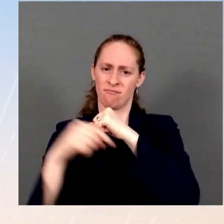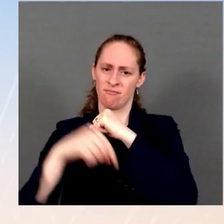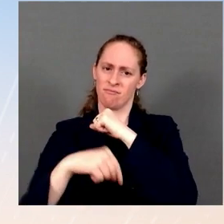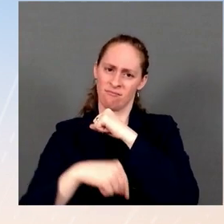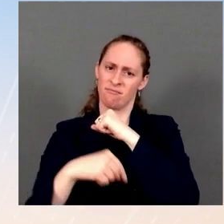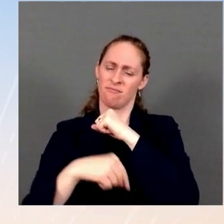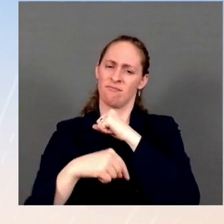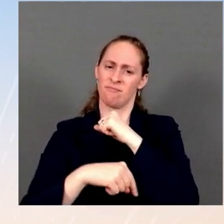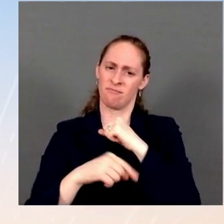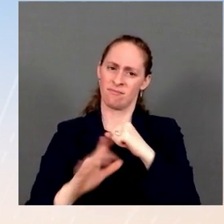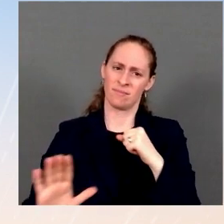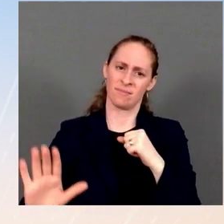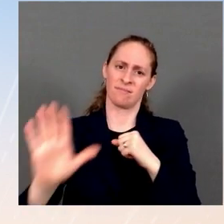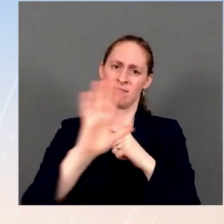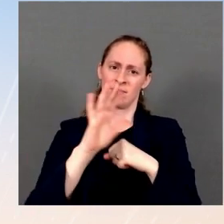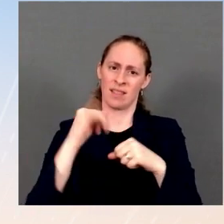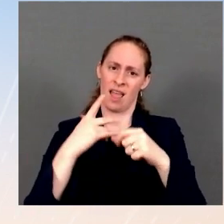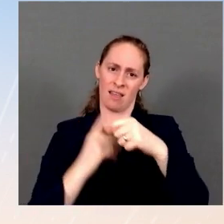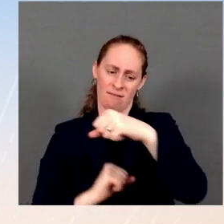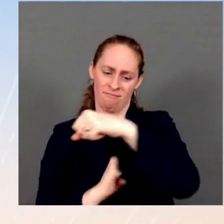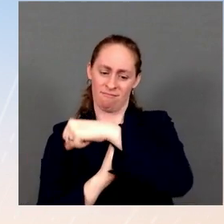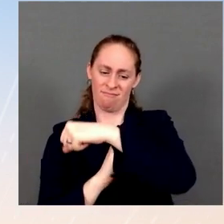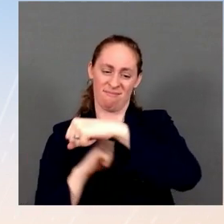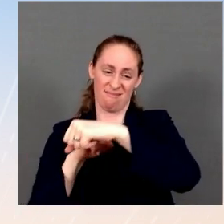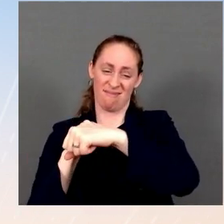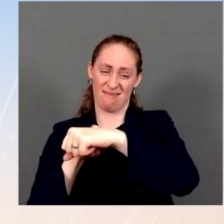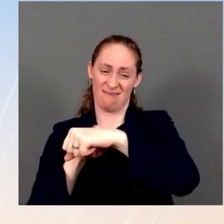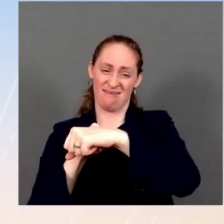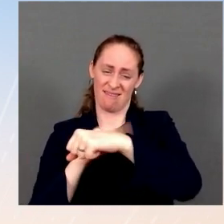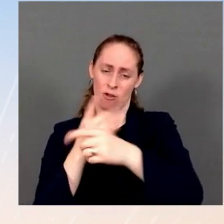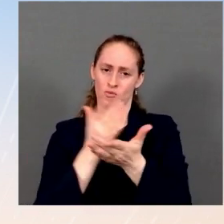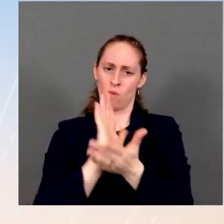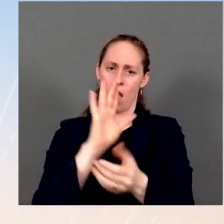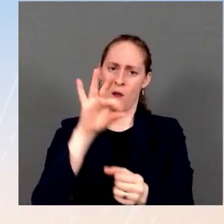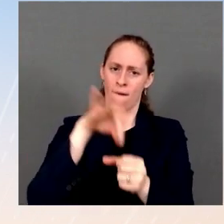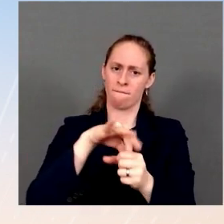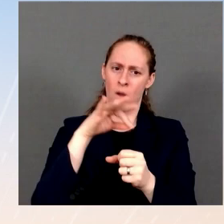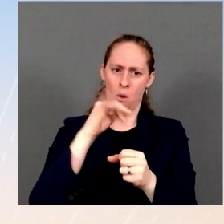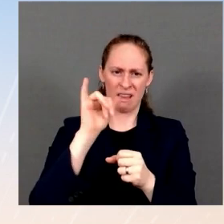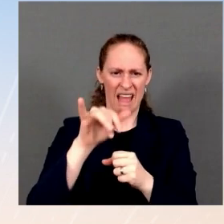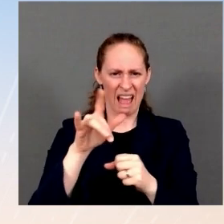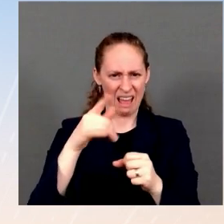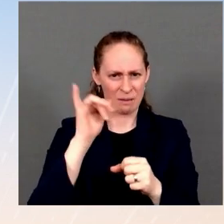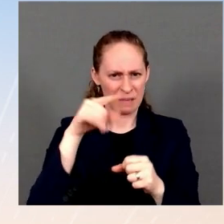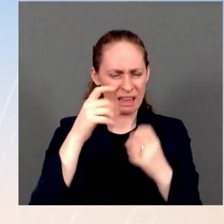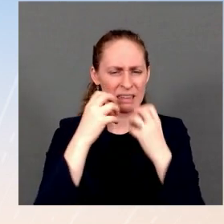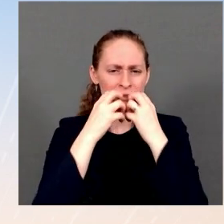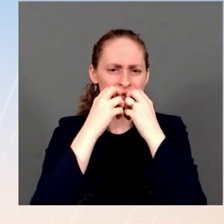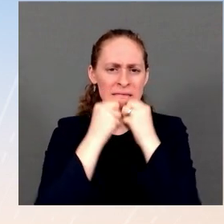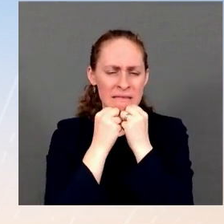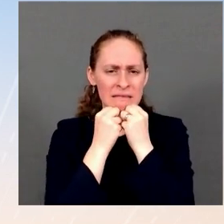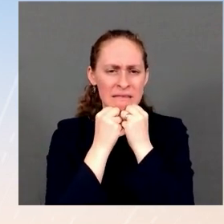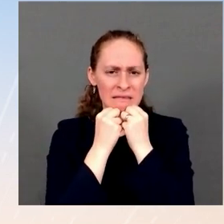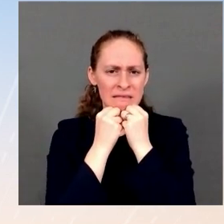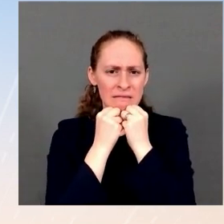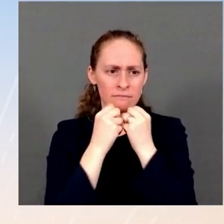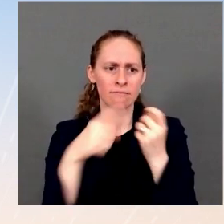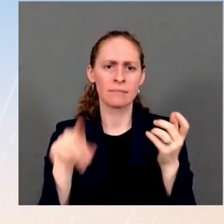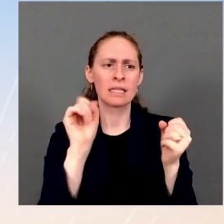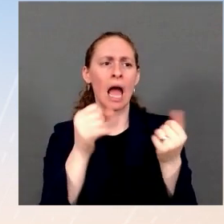to protect the right to vote and access to voting. He has addressed this issue in front of Congress. He has addressed this issue privately